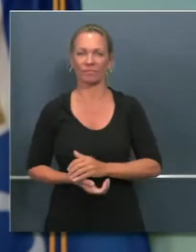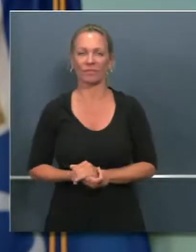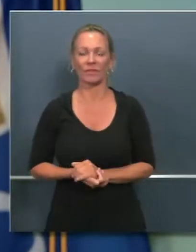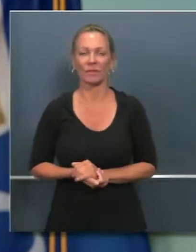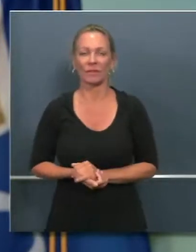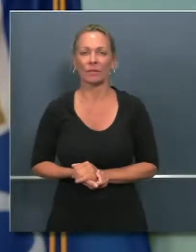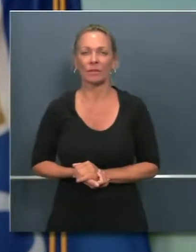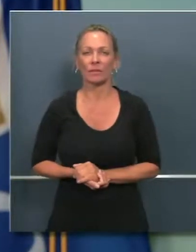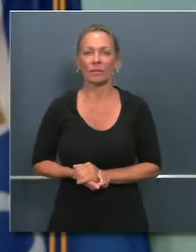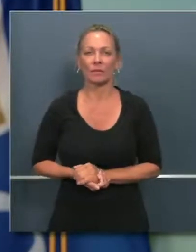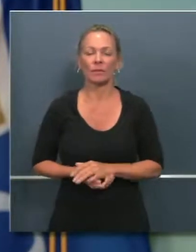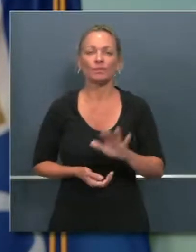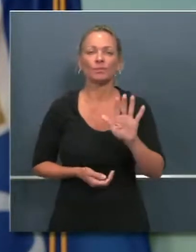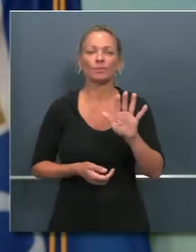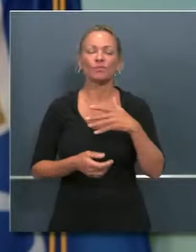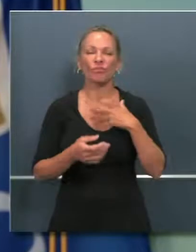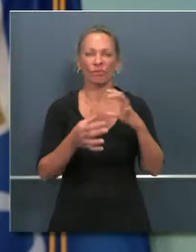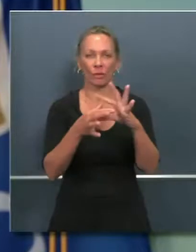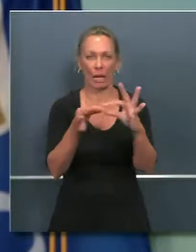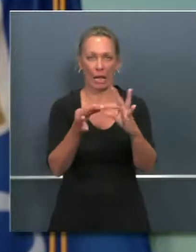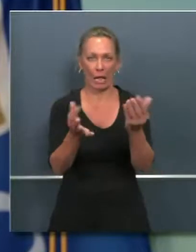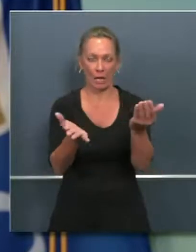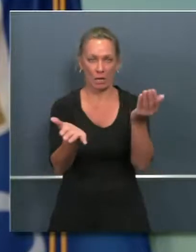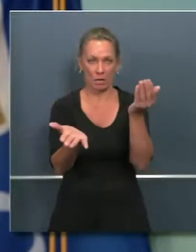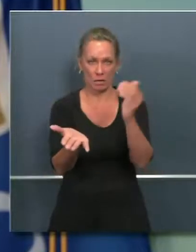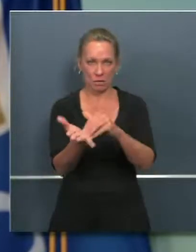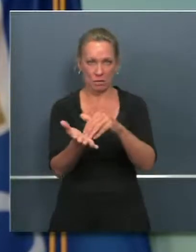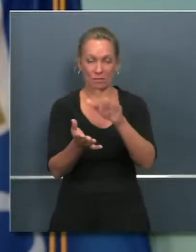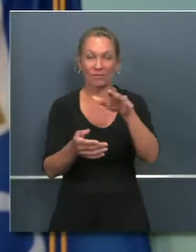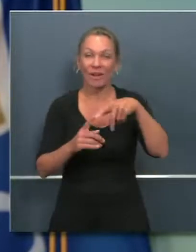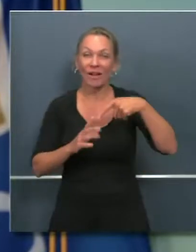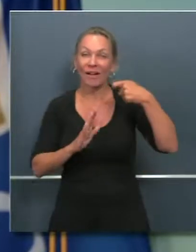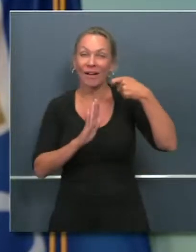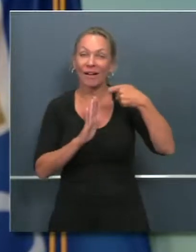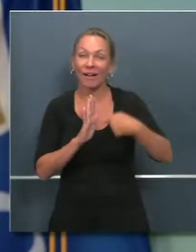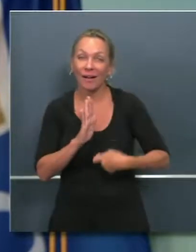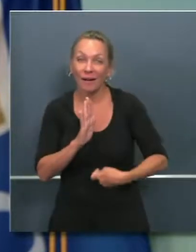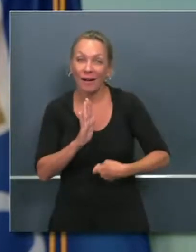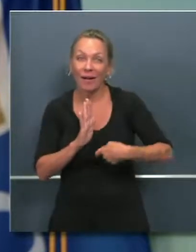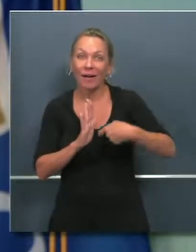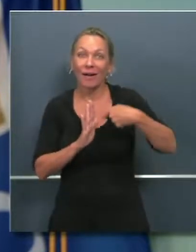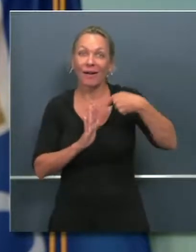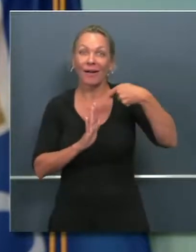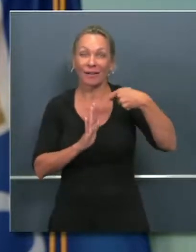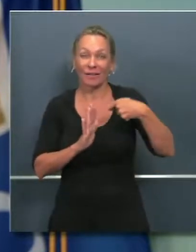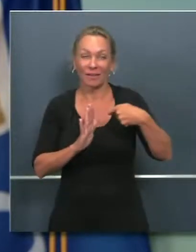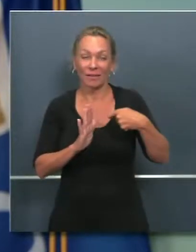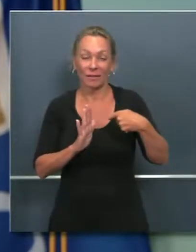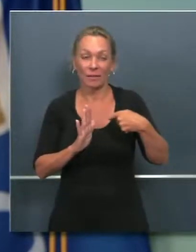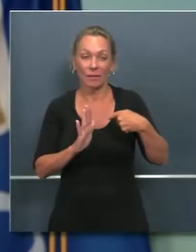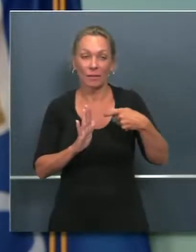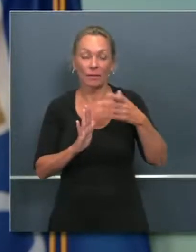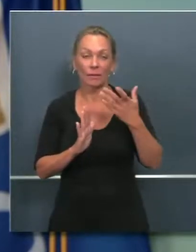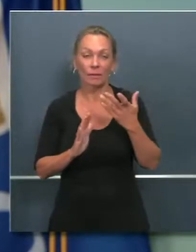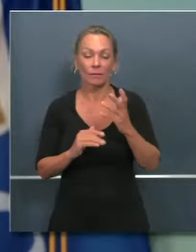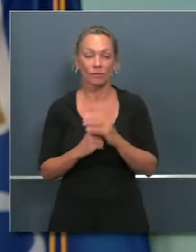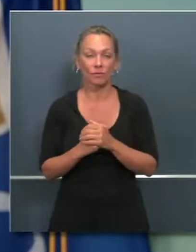hold out that if we do not see a mitigation of the spread that we'll consider to doing more with that